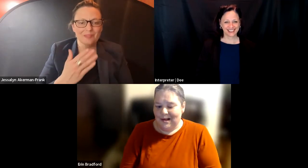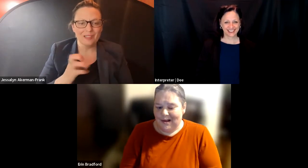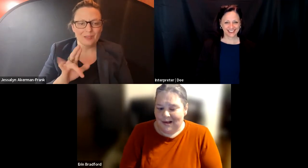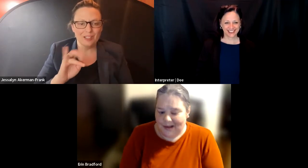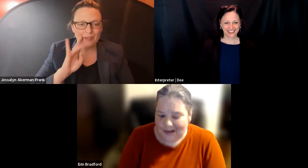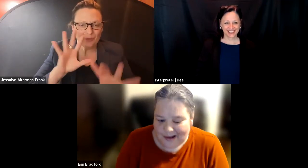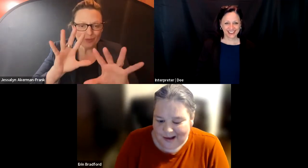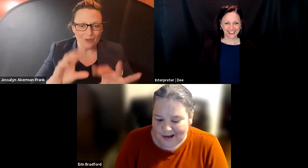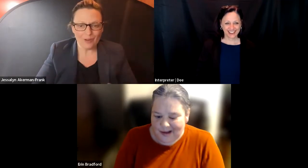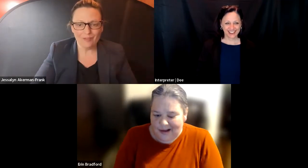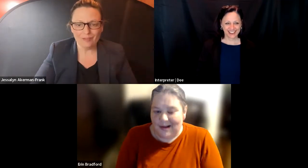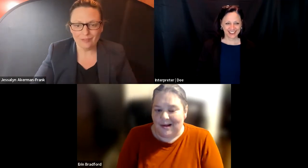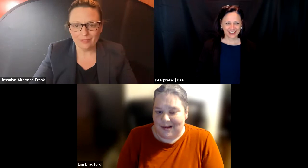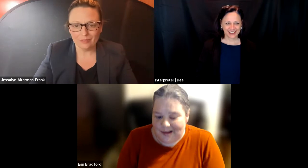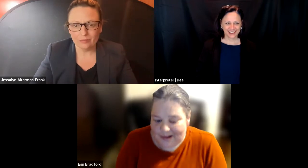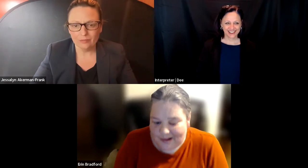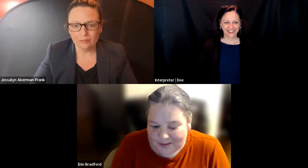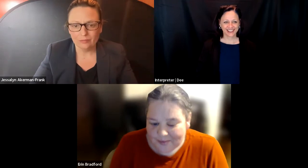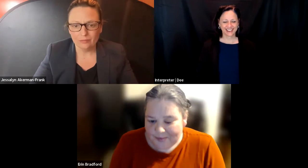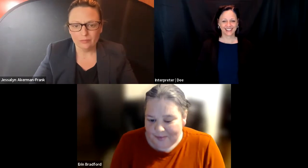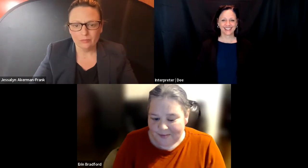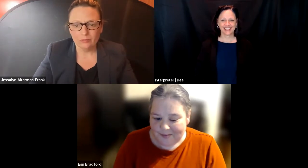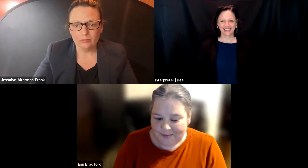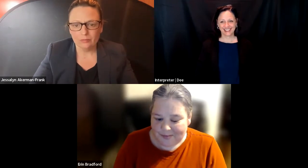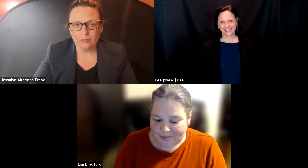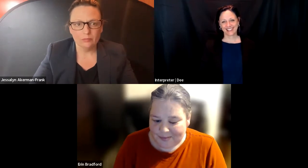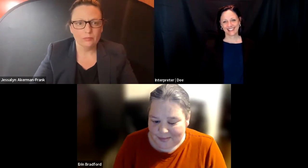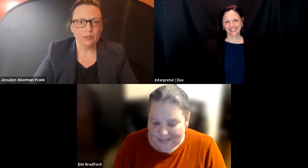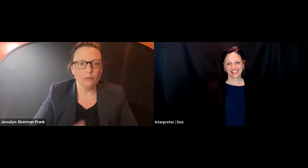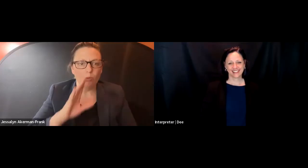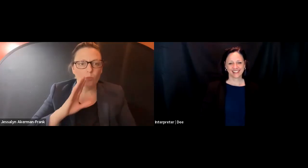That's all I have. Jessalyn: Great. Thank you, Erin.